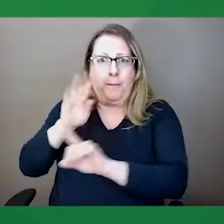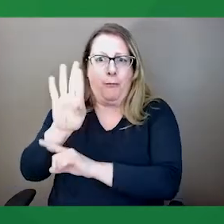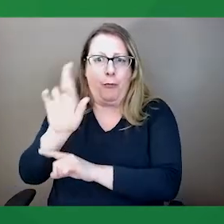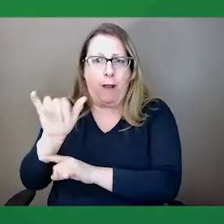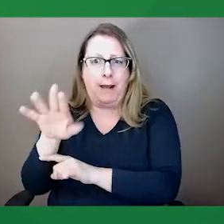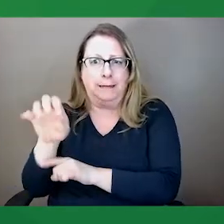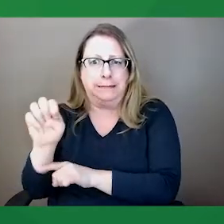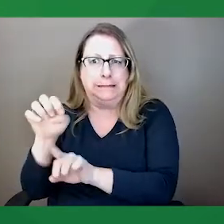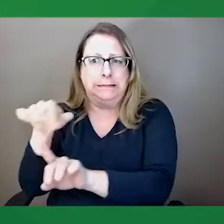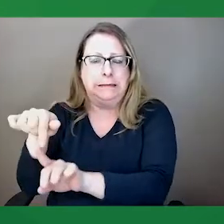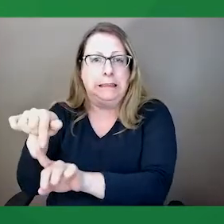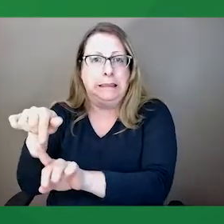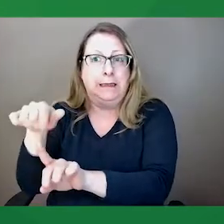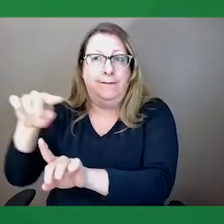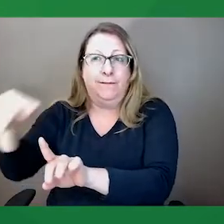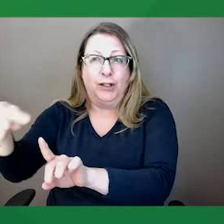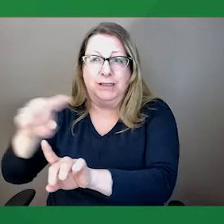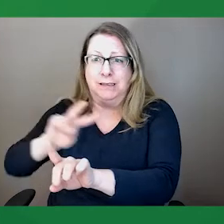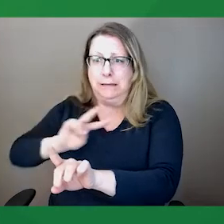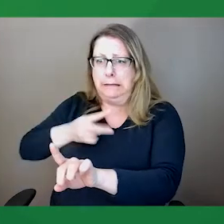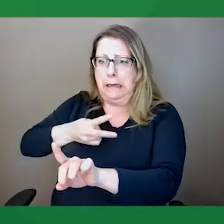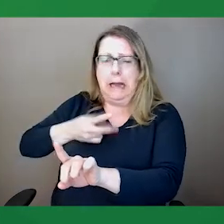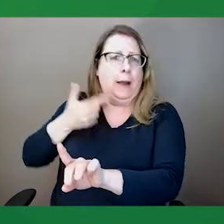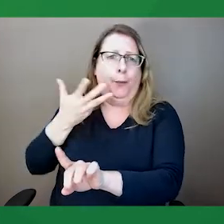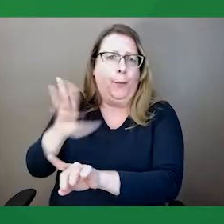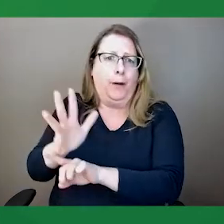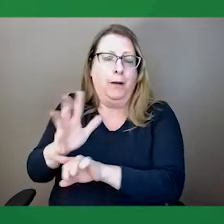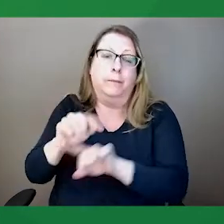was I don't never wanna speak after Bryce.